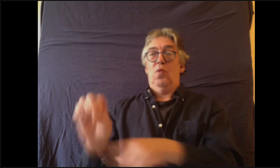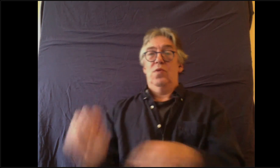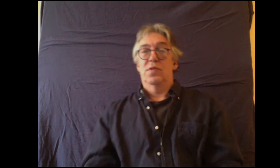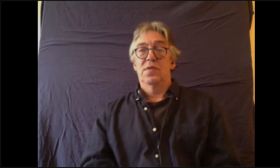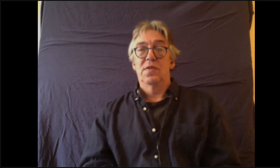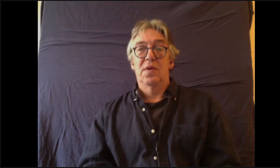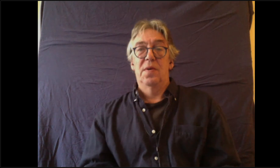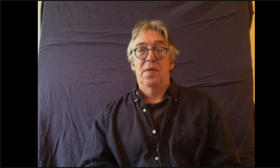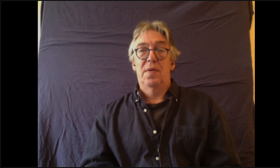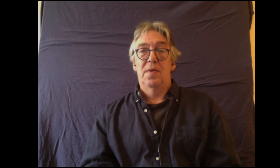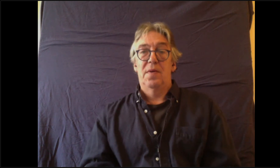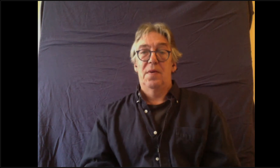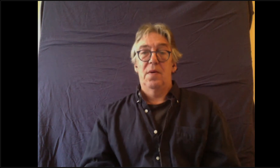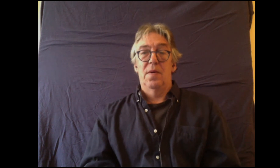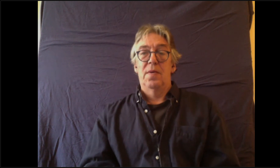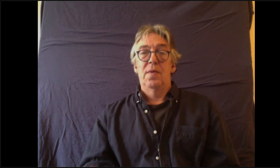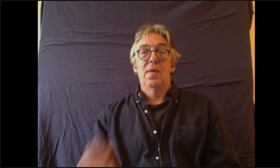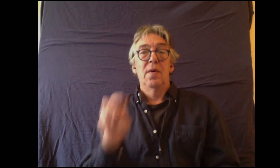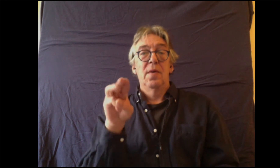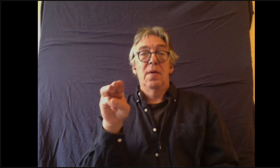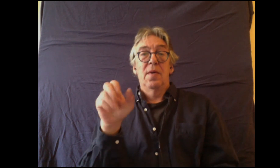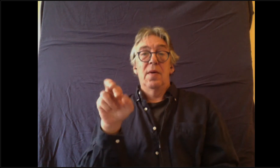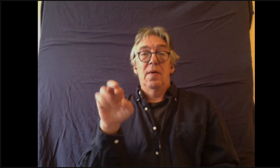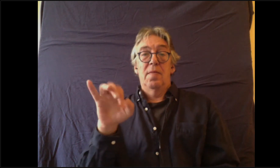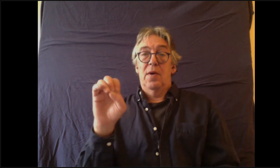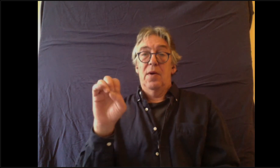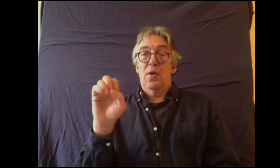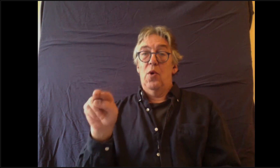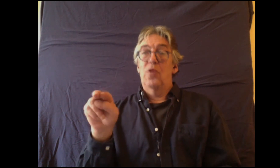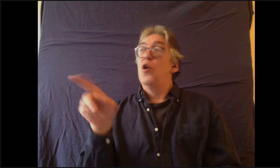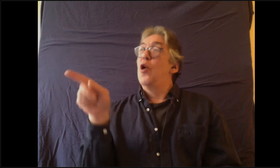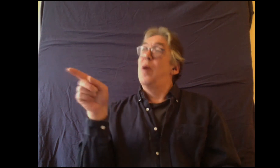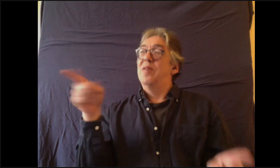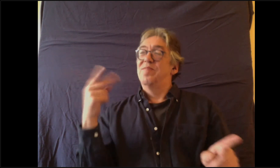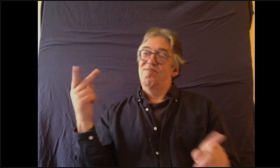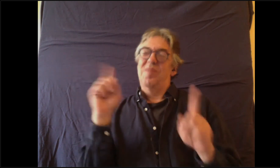So what we have to explain to our audience is that you came